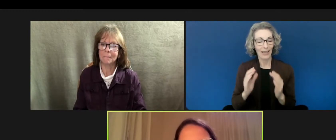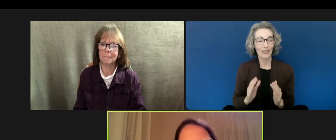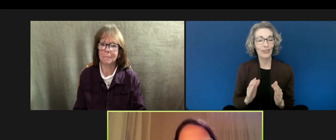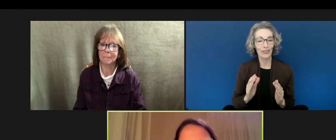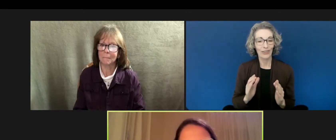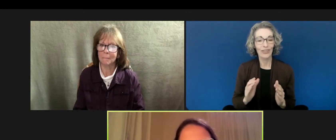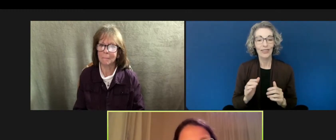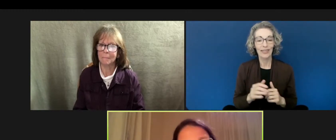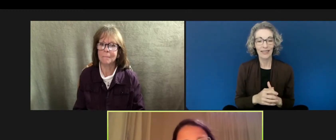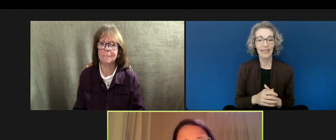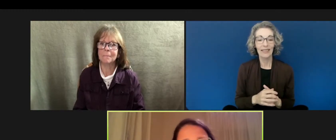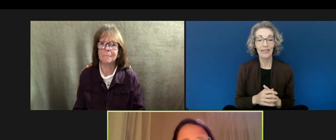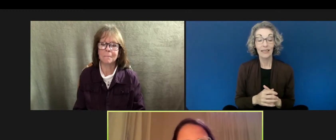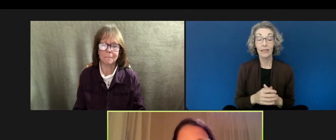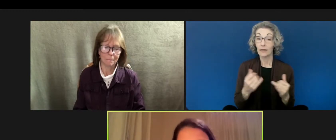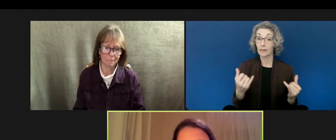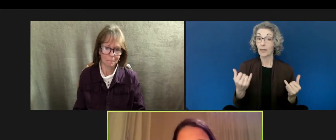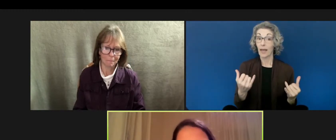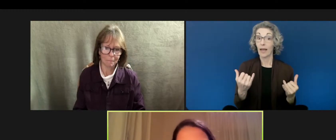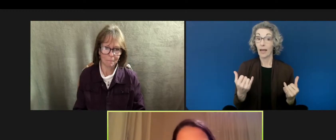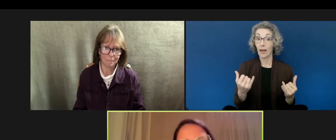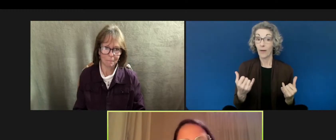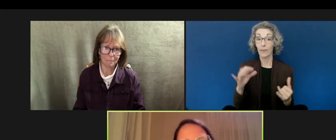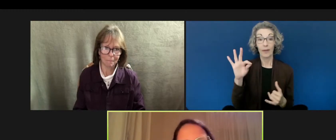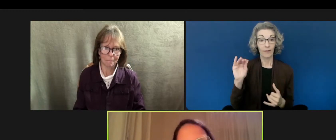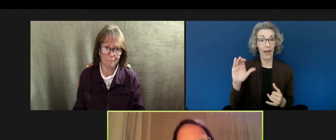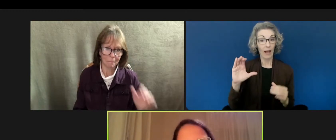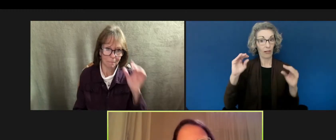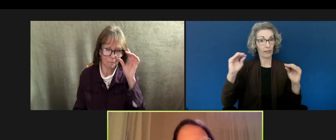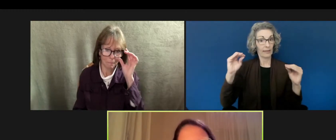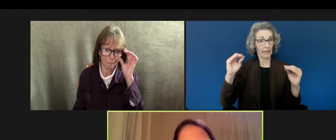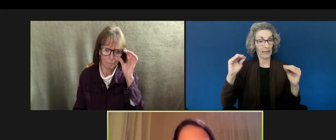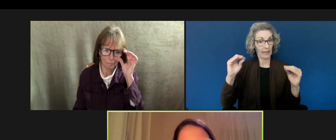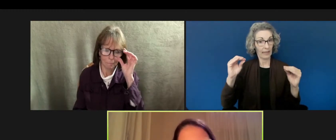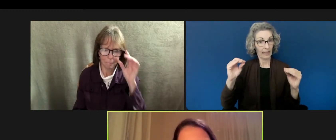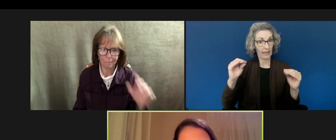now I'm a faculty member at University of Haifa in